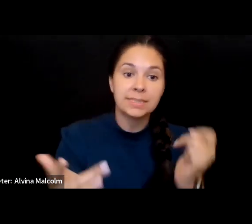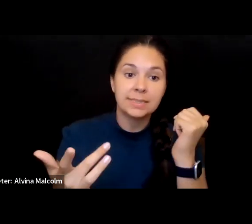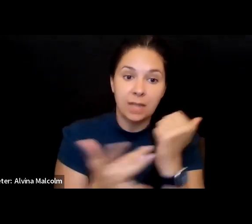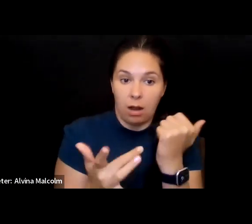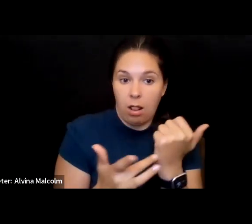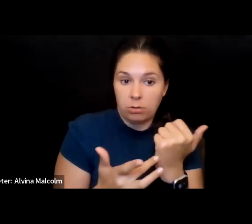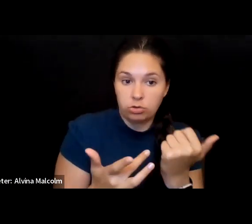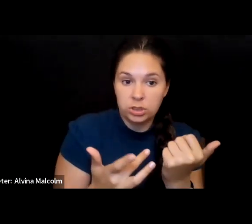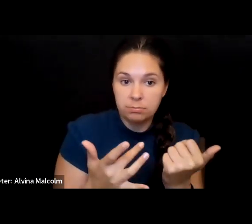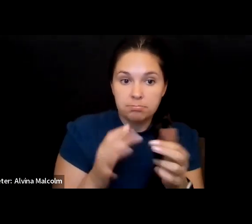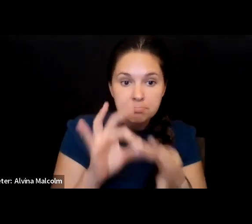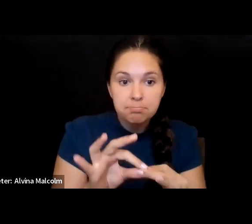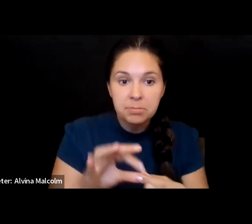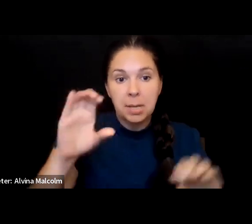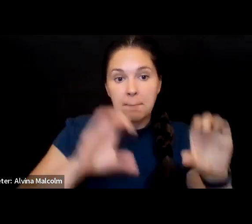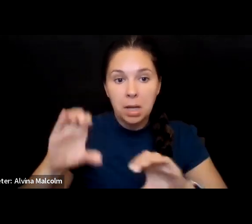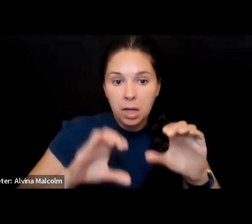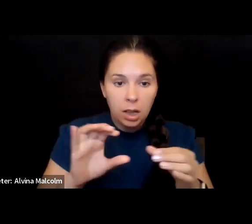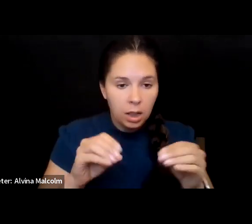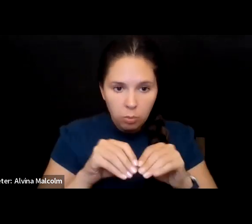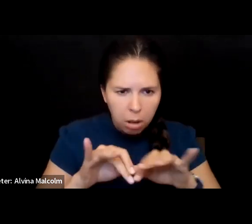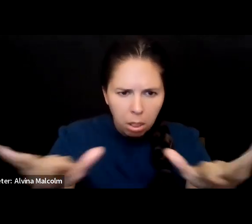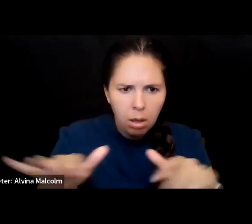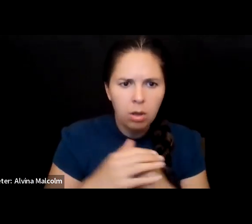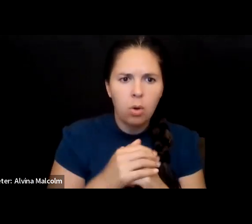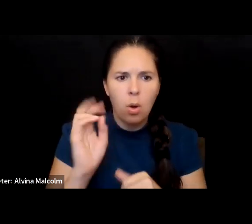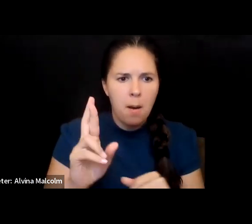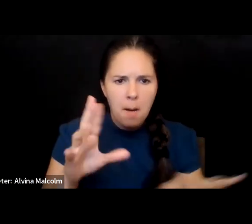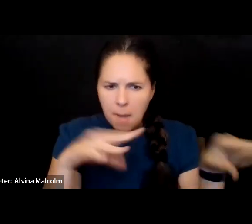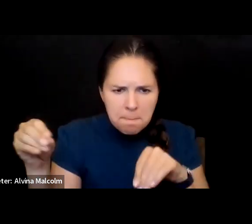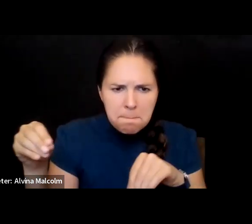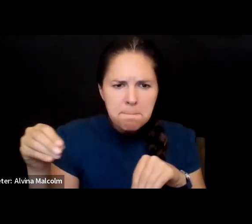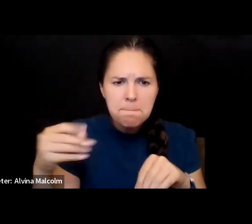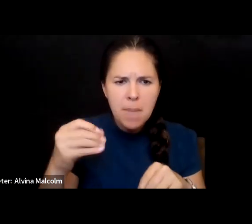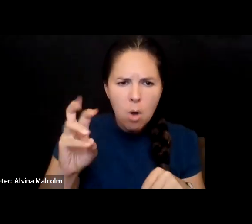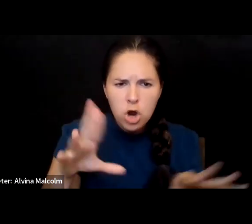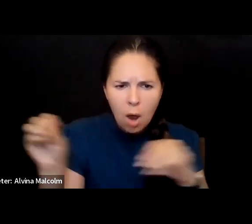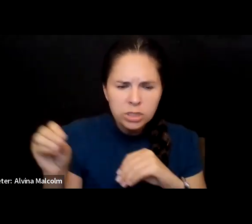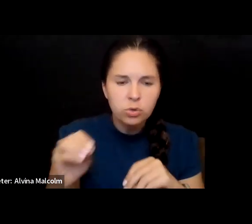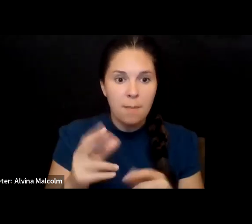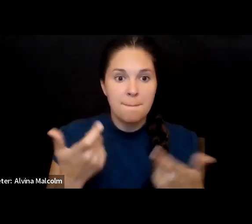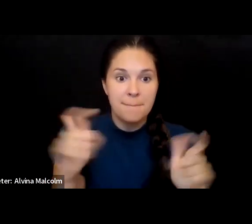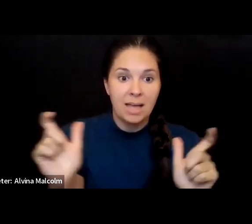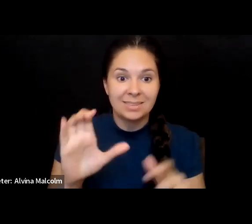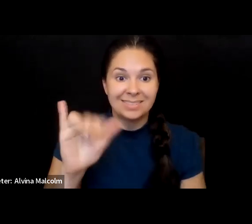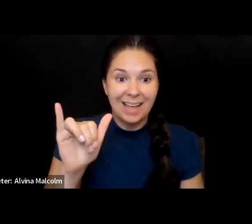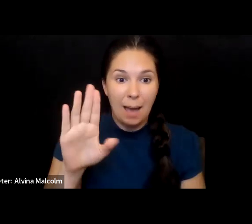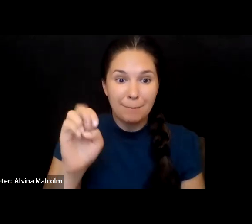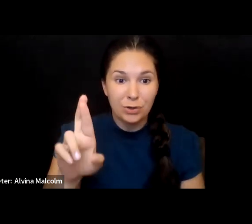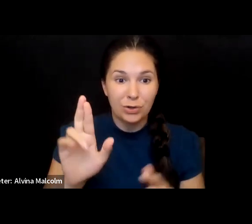pandemic; human-made, such as terrorism, civil unrest of mass shooting -- we put that in there --